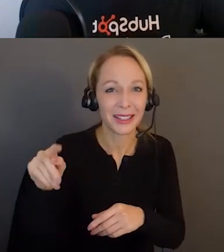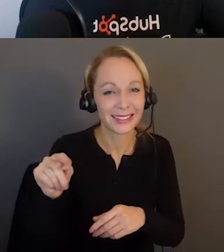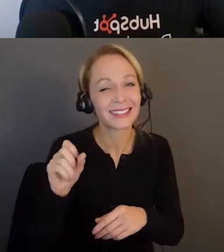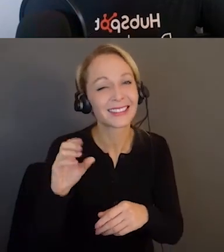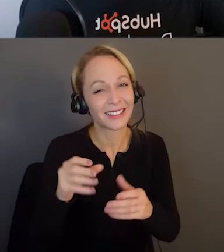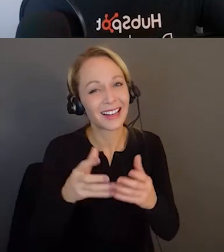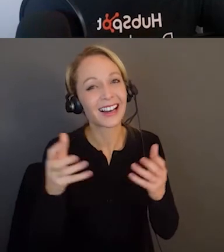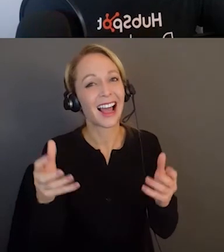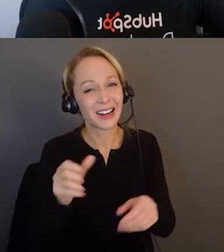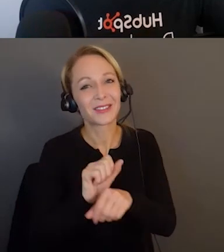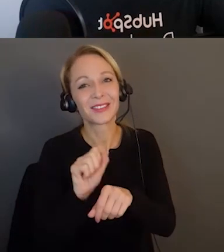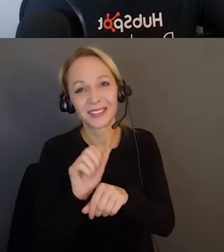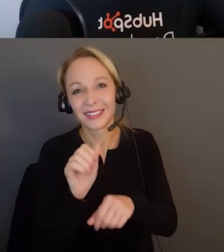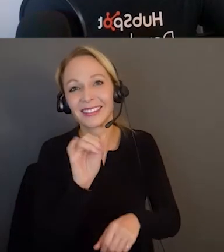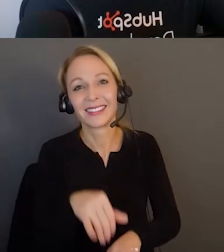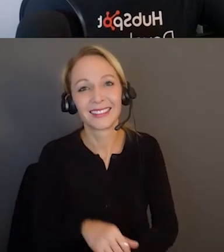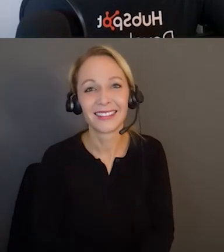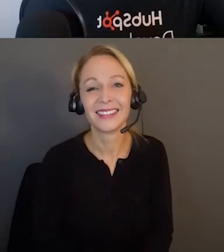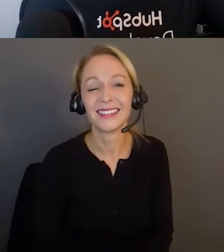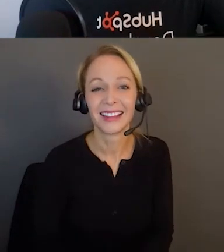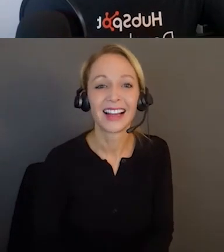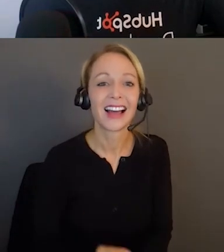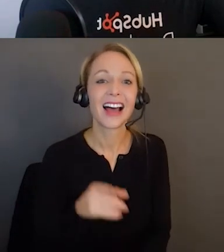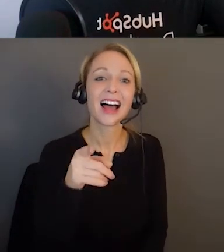A LOT OF WORK THERE.